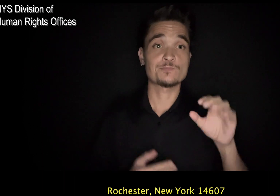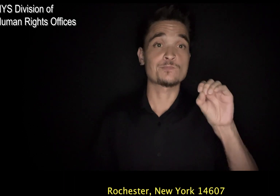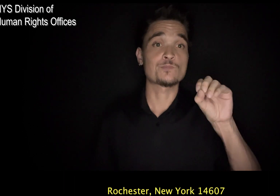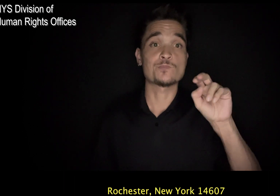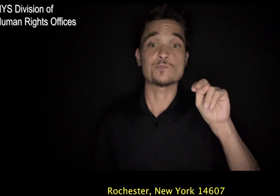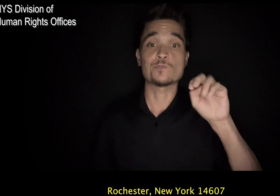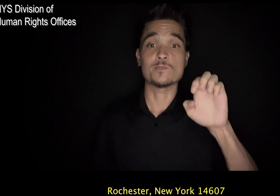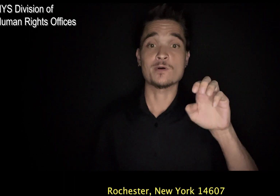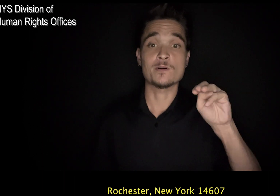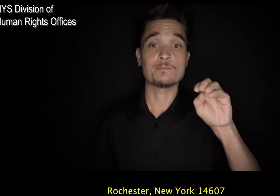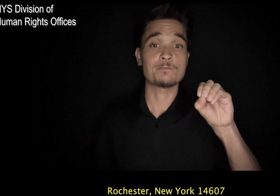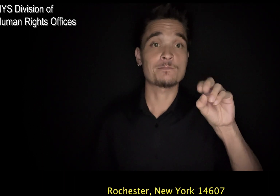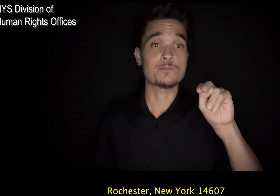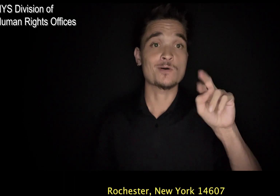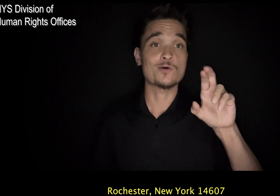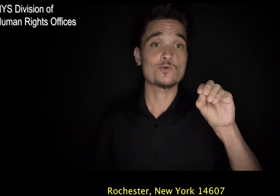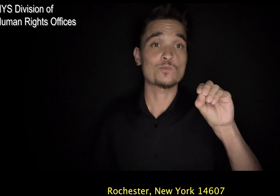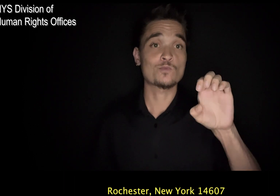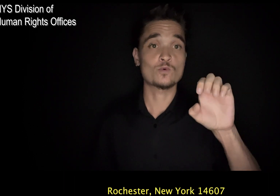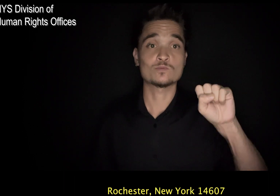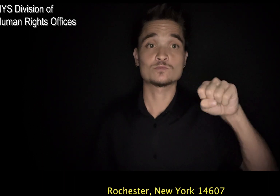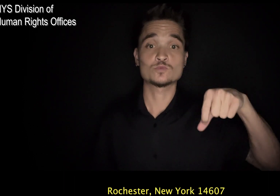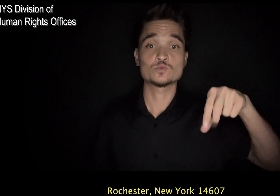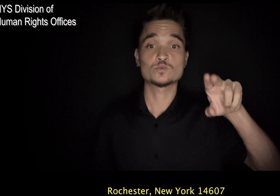Rochester, New York 14607